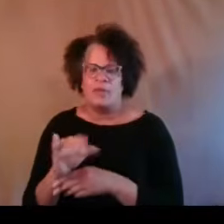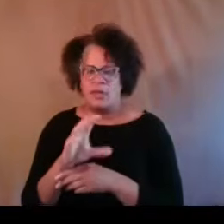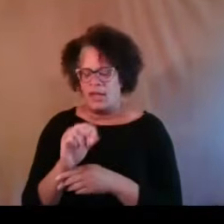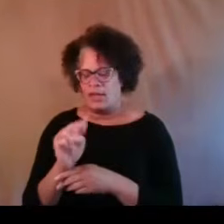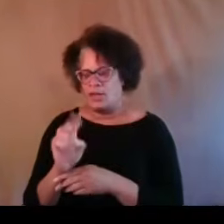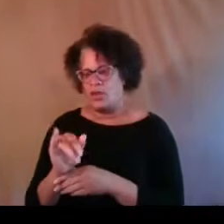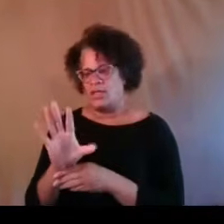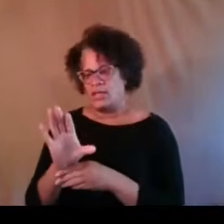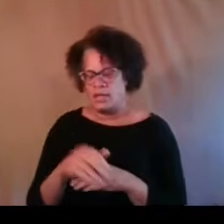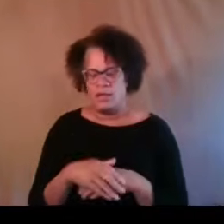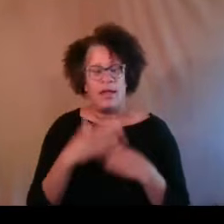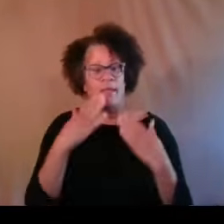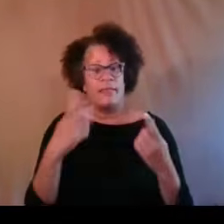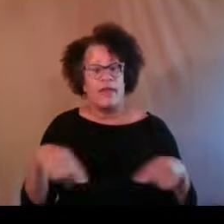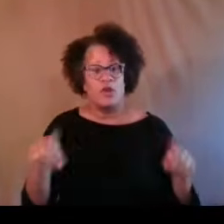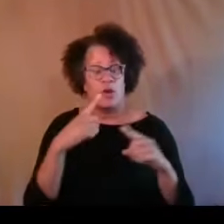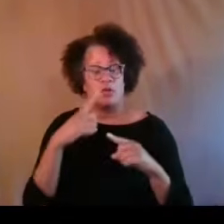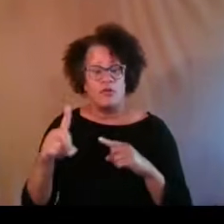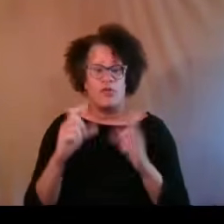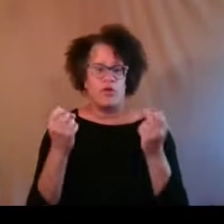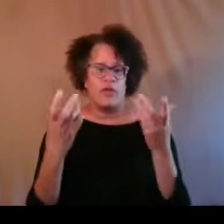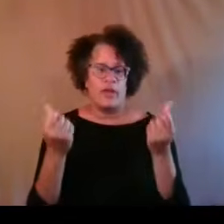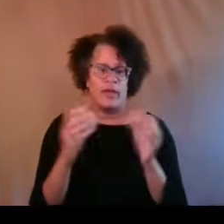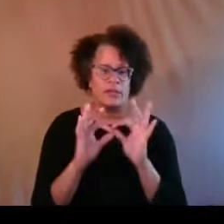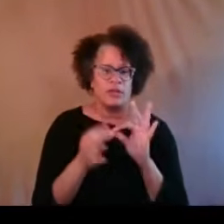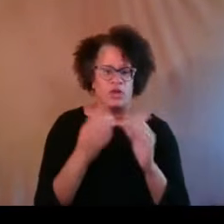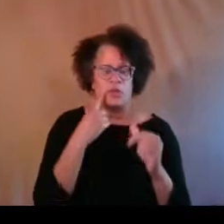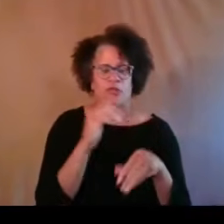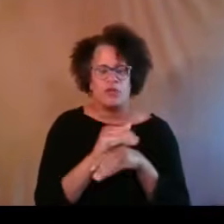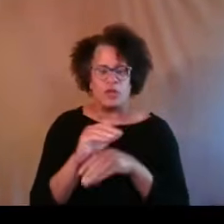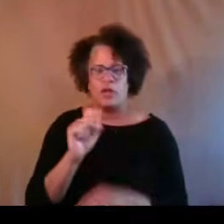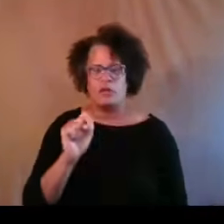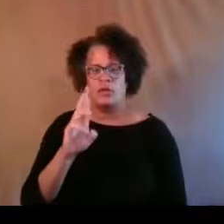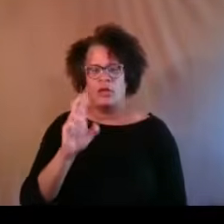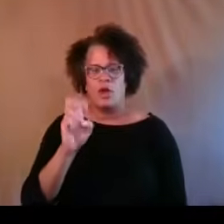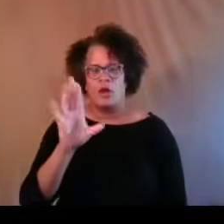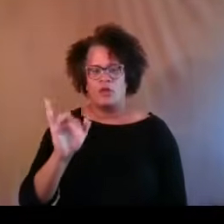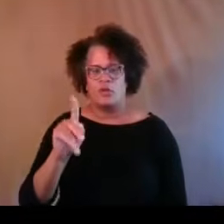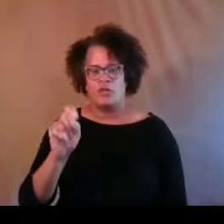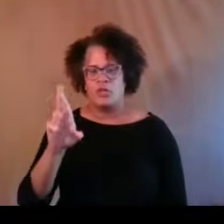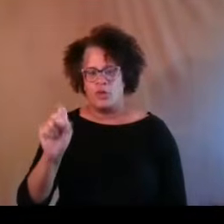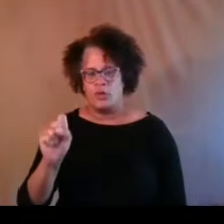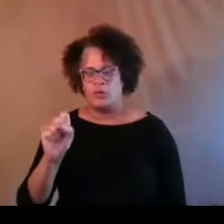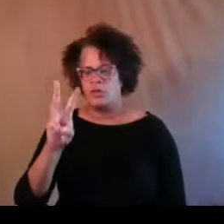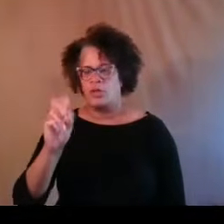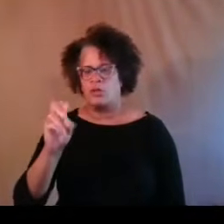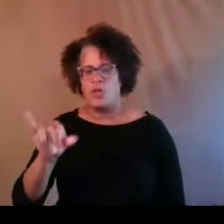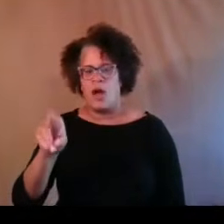Thank you also to our ASL interpreters for tonight, Tracy Winters and Wanya Jefferson. And last,